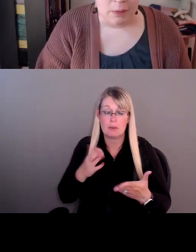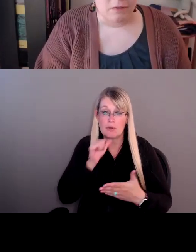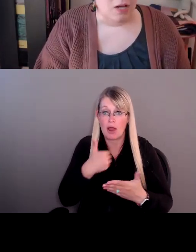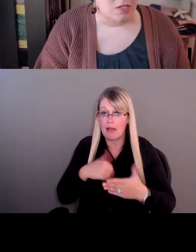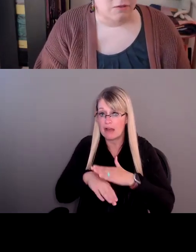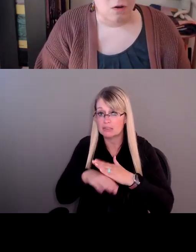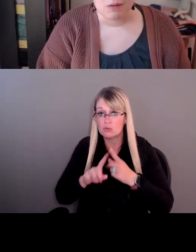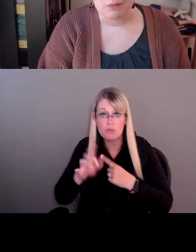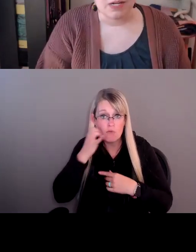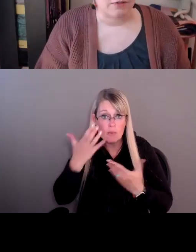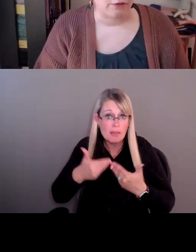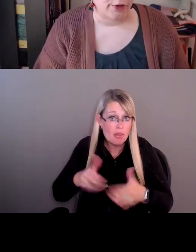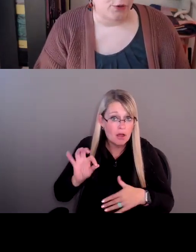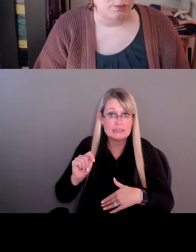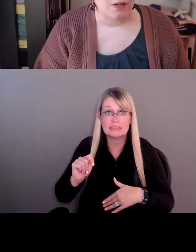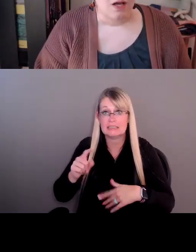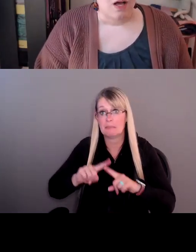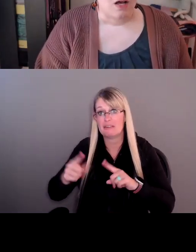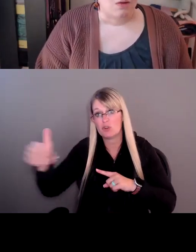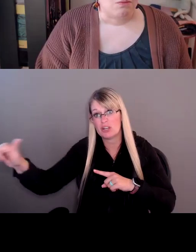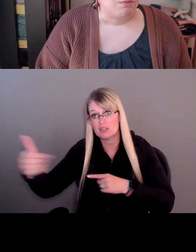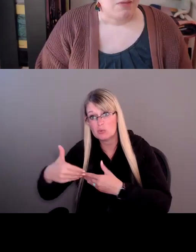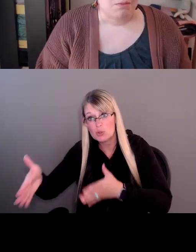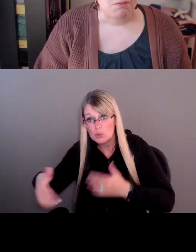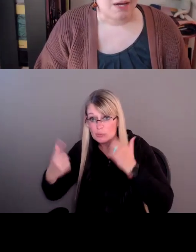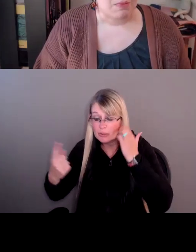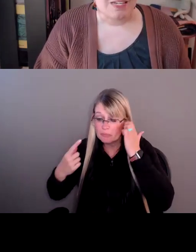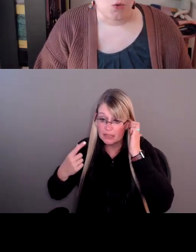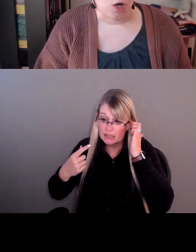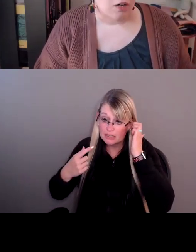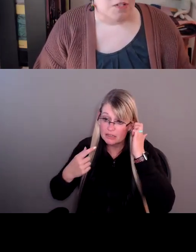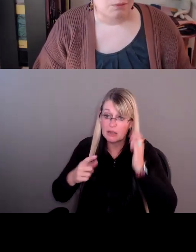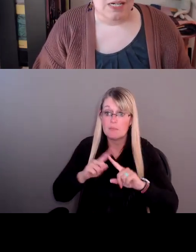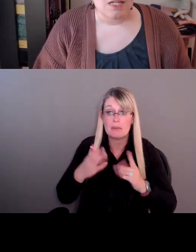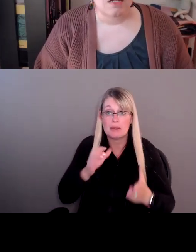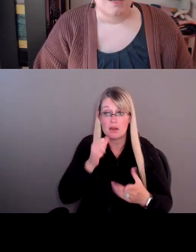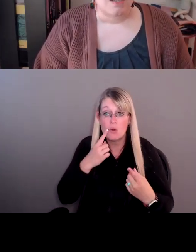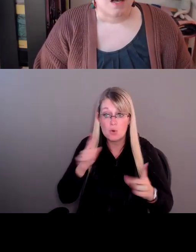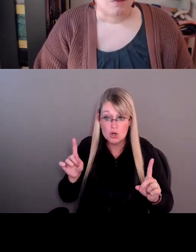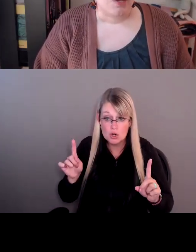might've lost their phone, maybe in a different room appeared may be did not work for some reason.